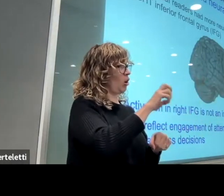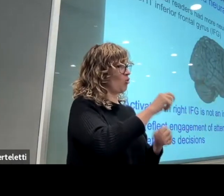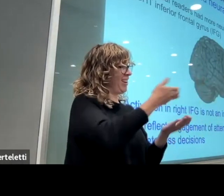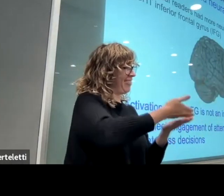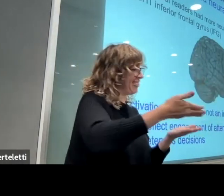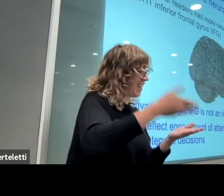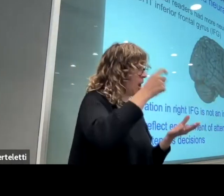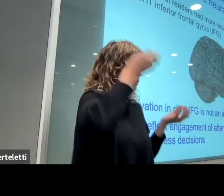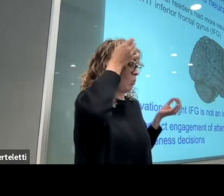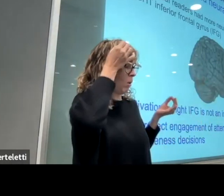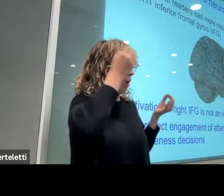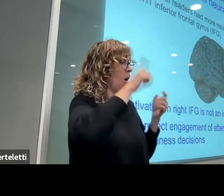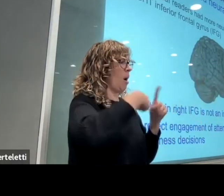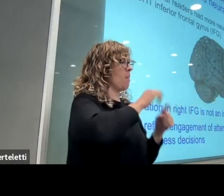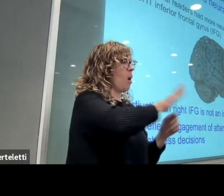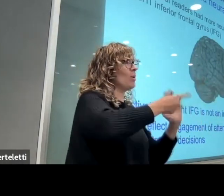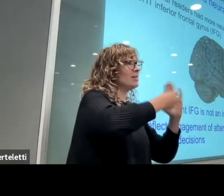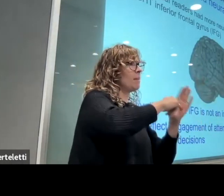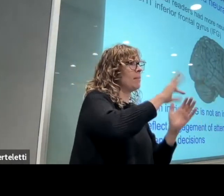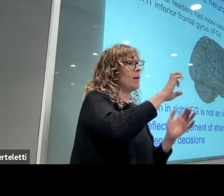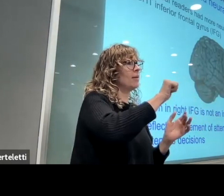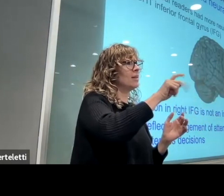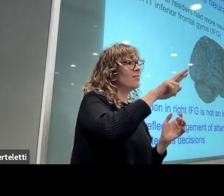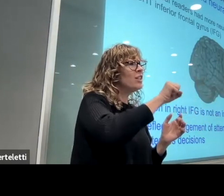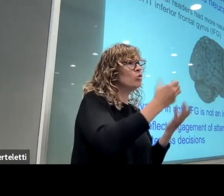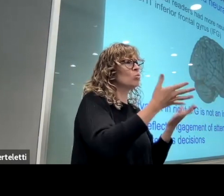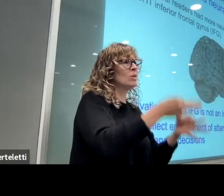But the key here is that It's It's the better readers for engage in this region.